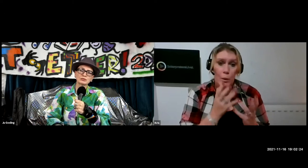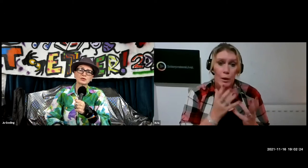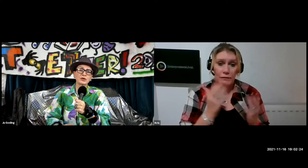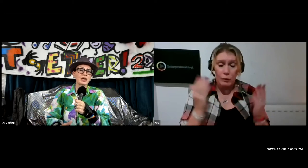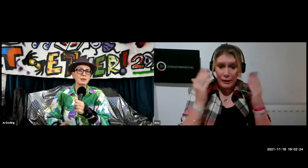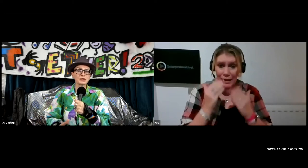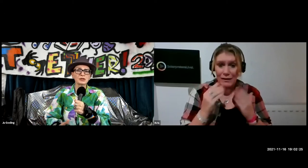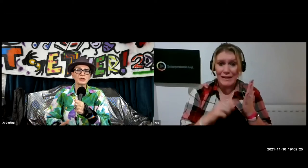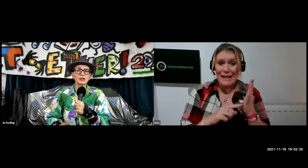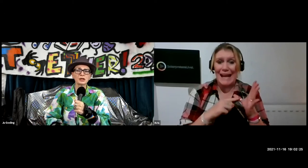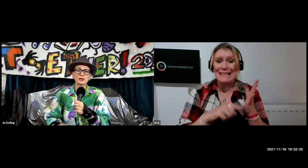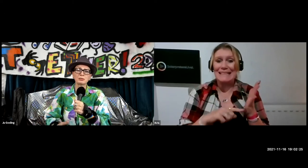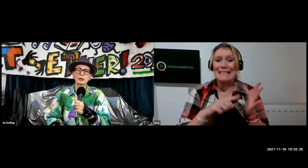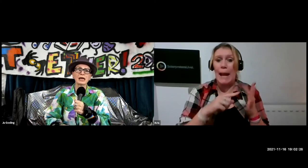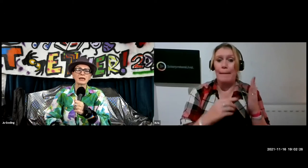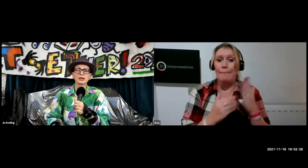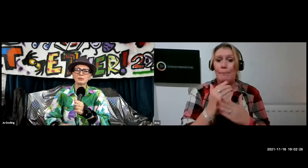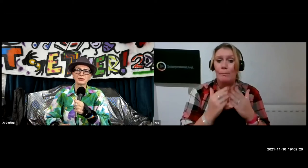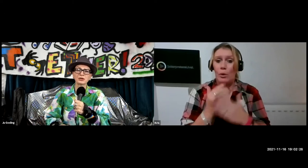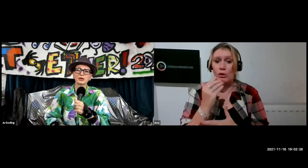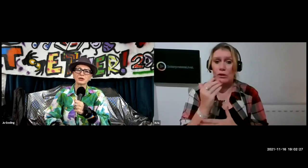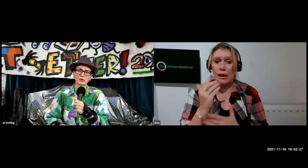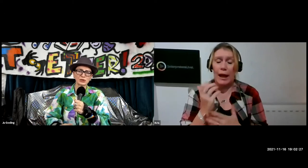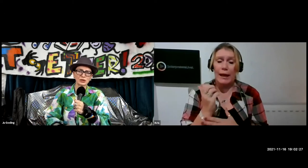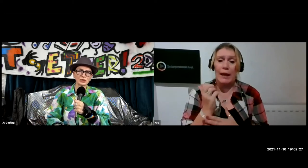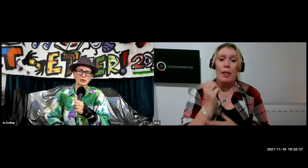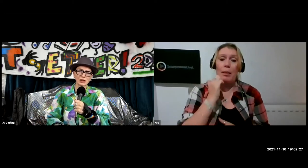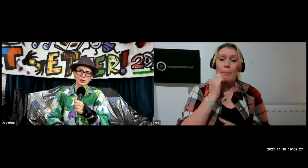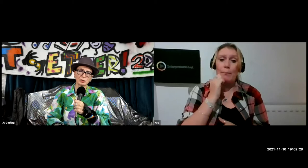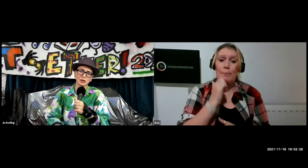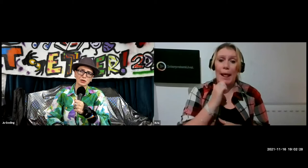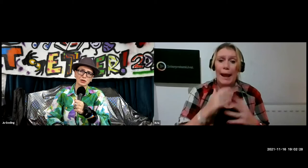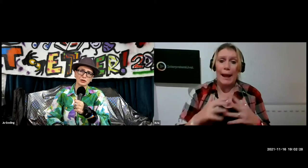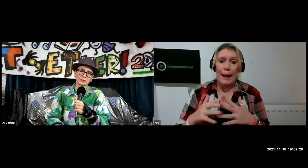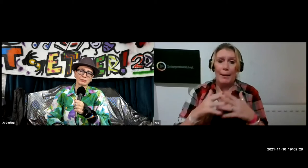the black American artists exhibition.